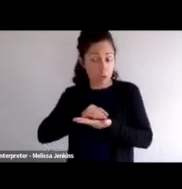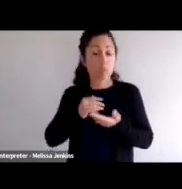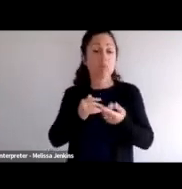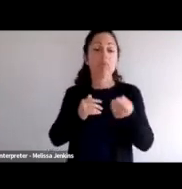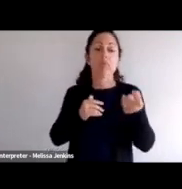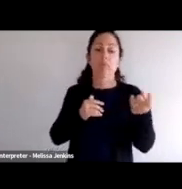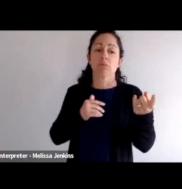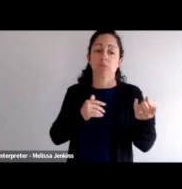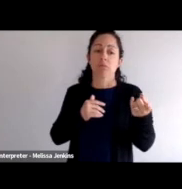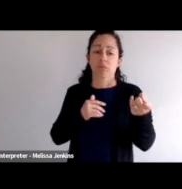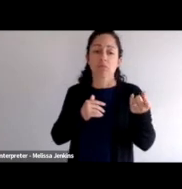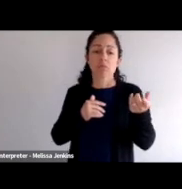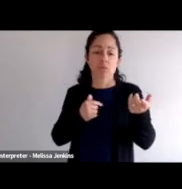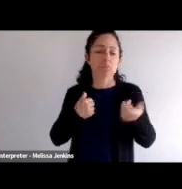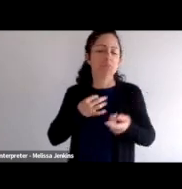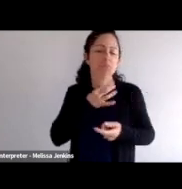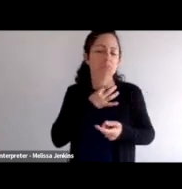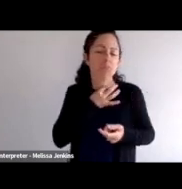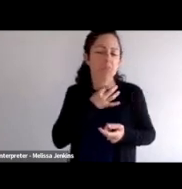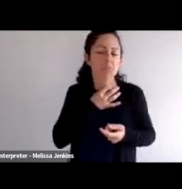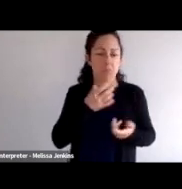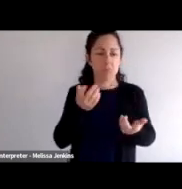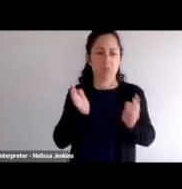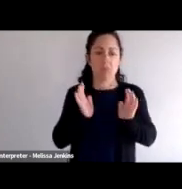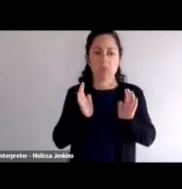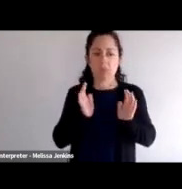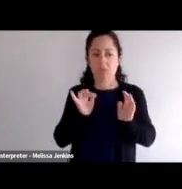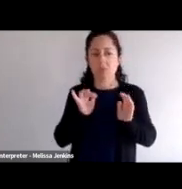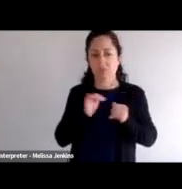if there is an interest so if they decide that that is an investment they want to make.